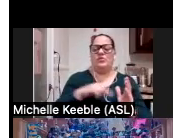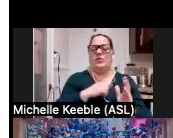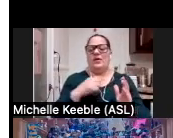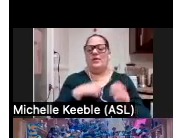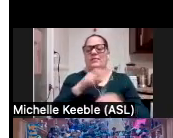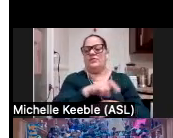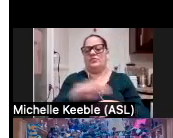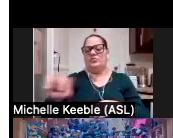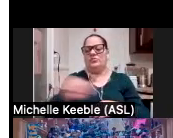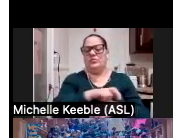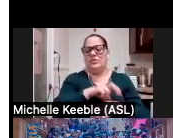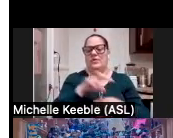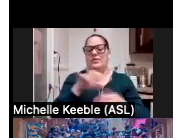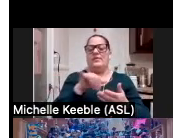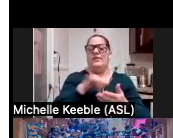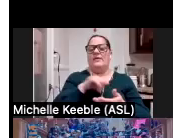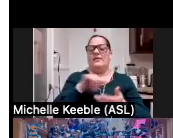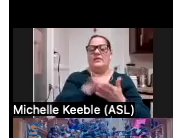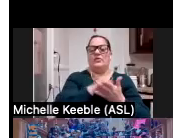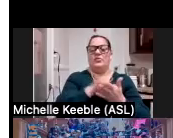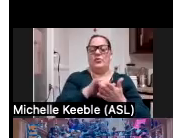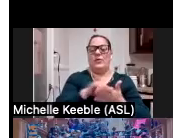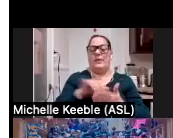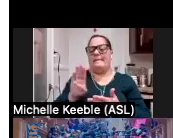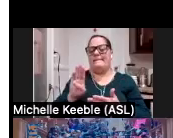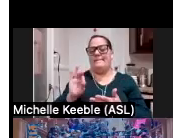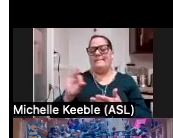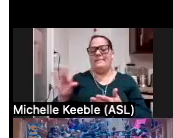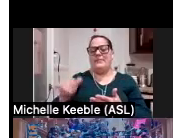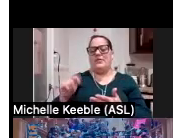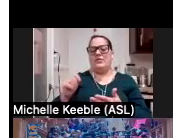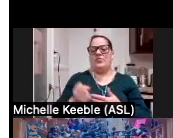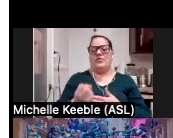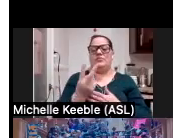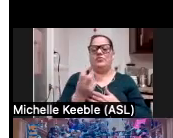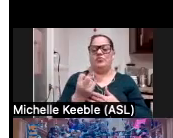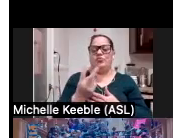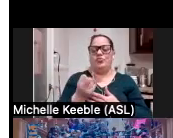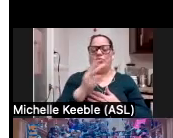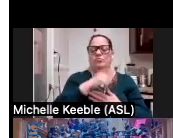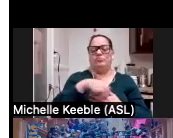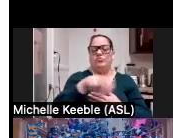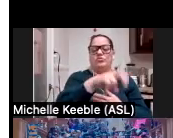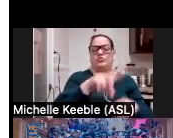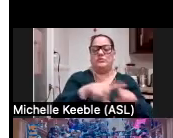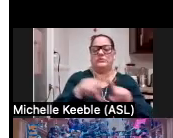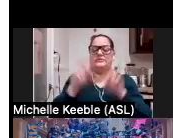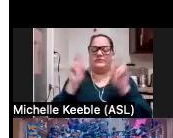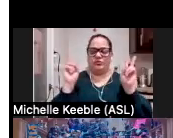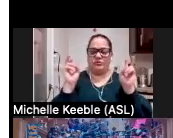that the Buffalo collection had. Um, up to 12 traveling exhibits with different themes. Um,